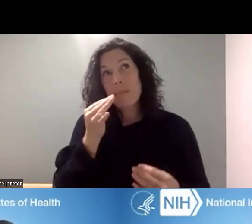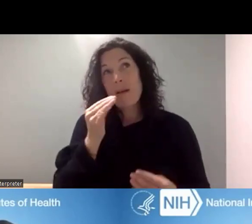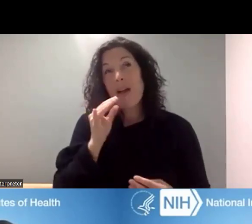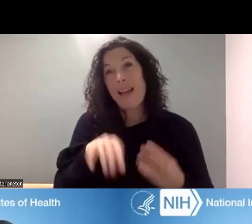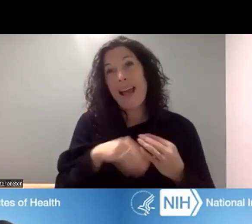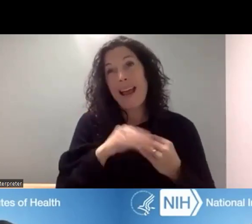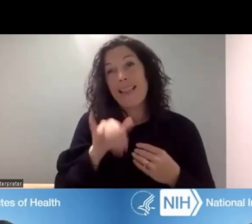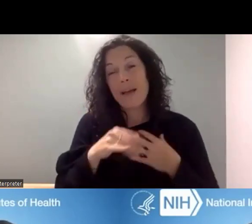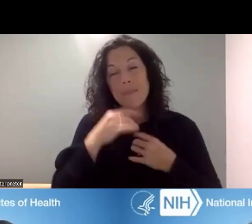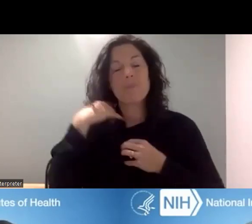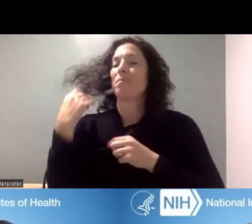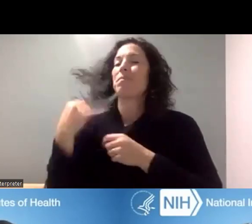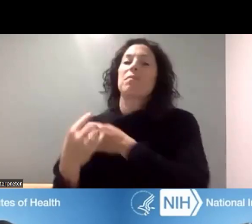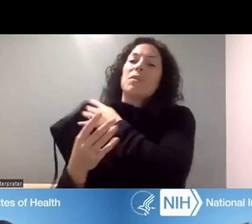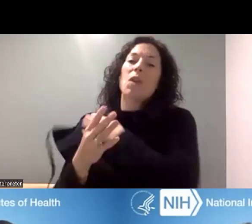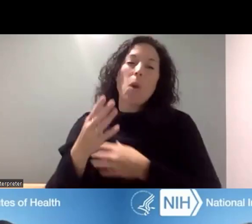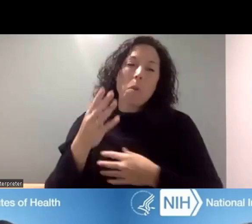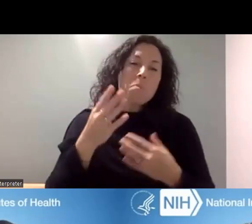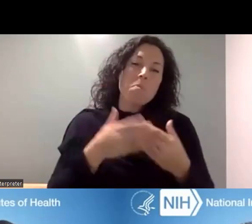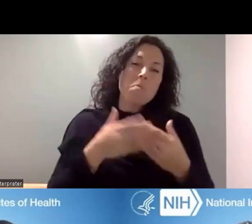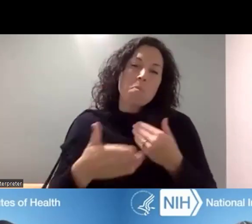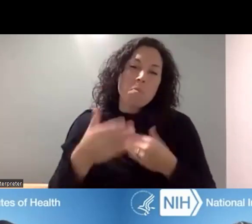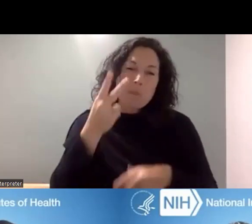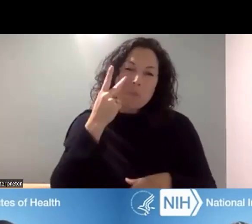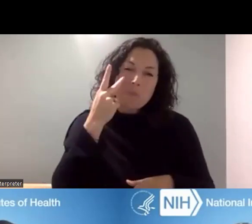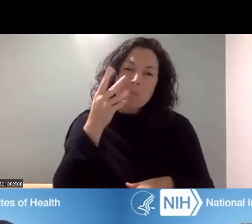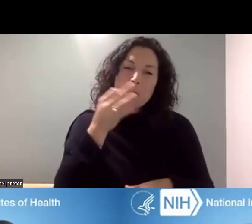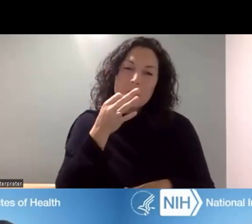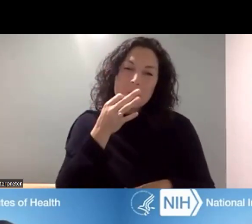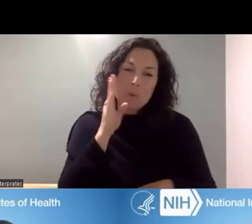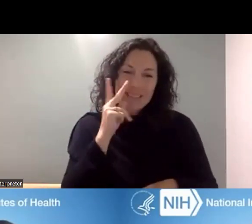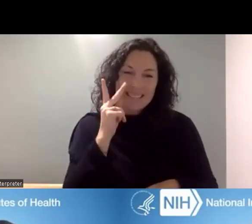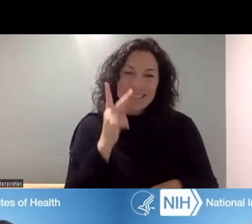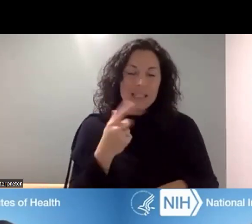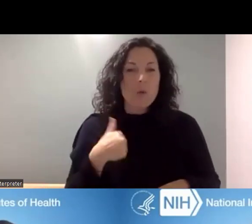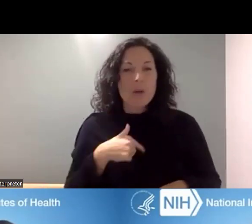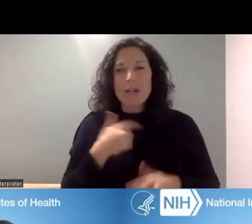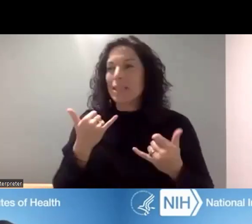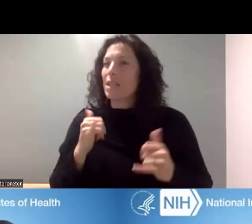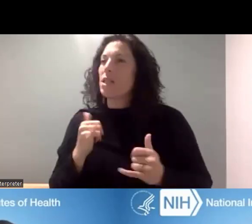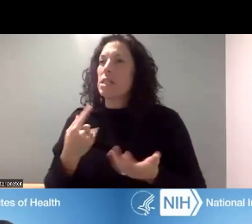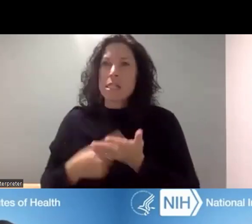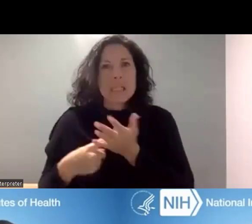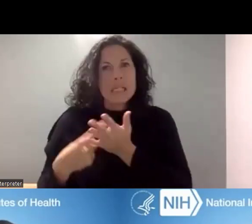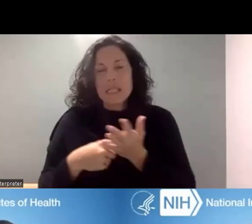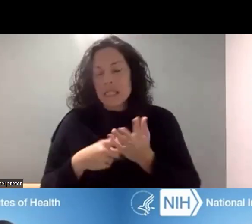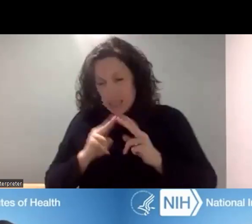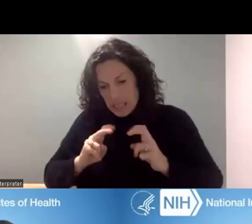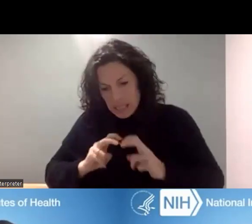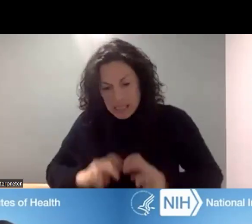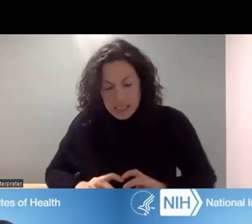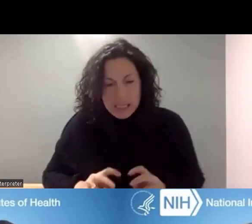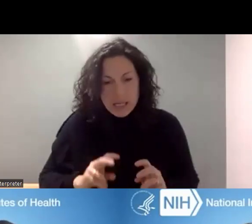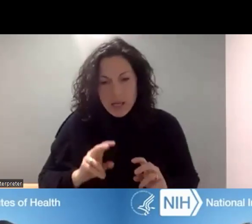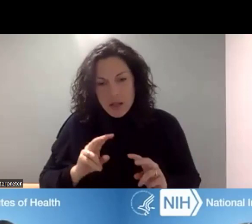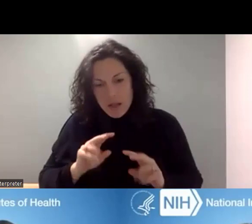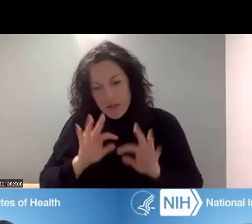So more to come on that, we are still in the throes of looking at the common forms, looking at the data elements